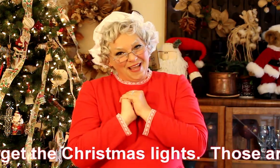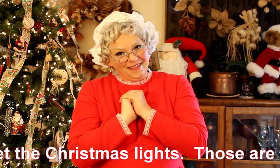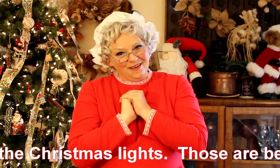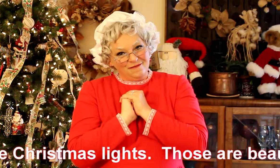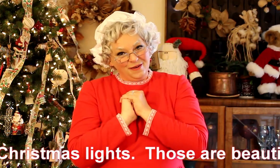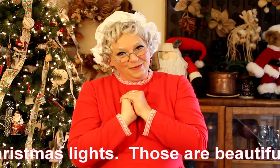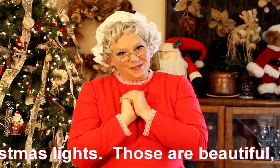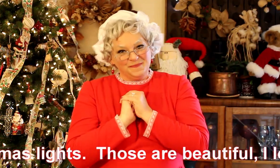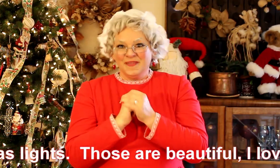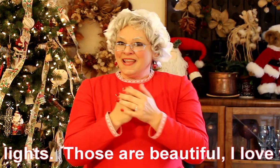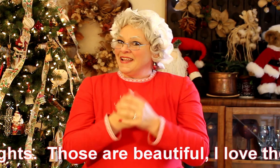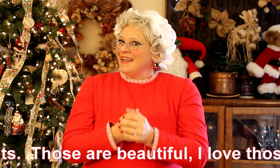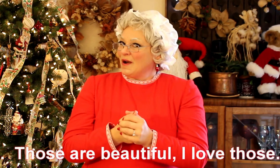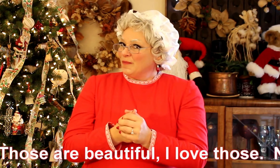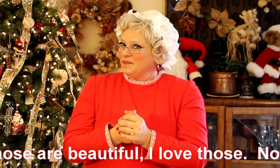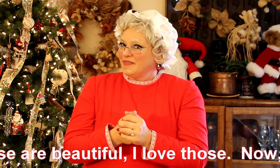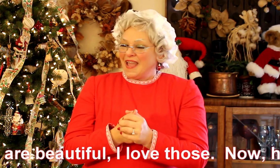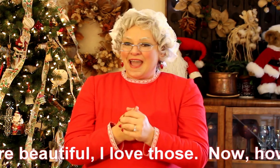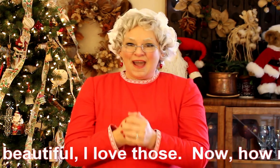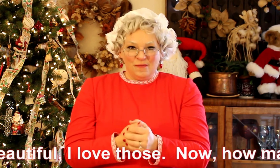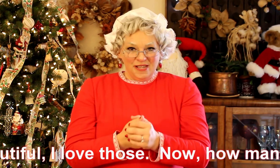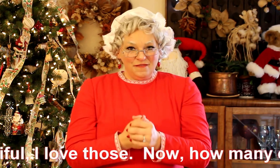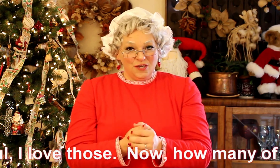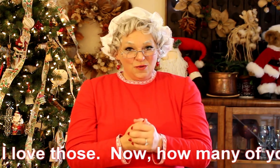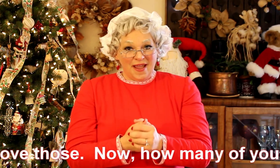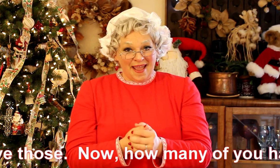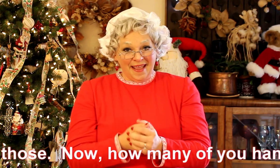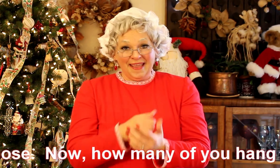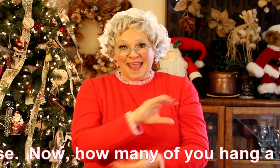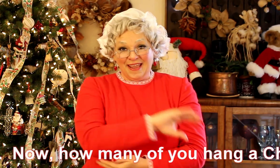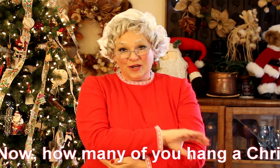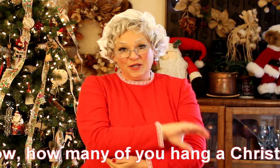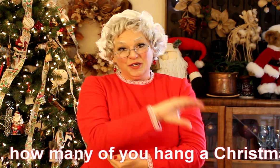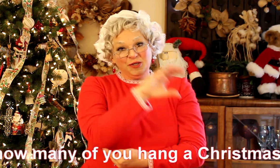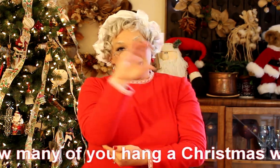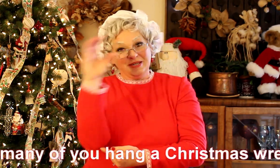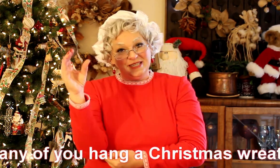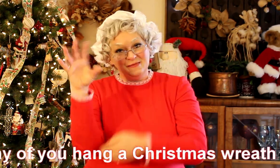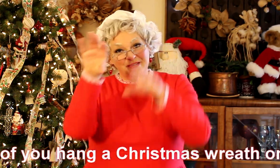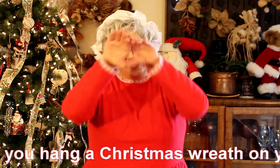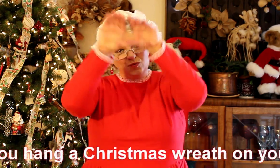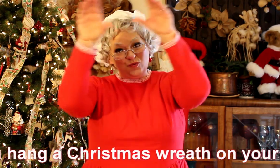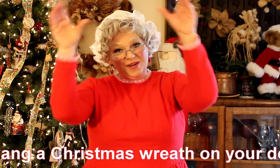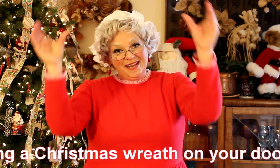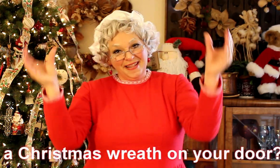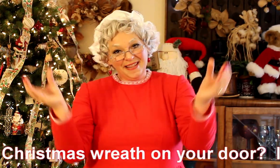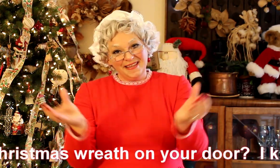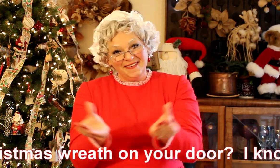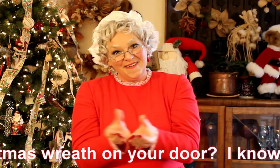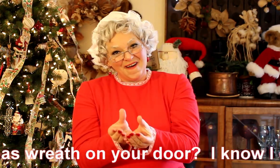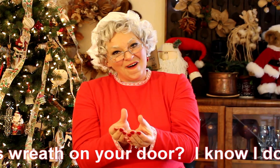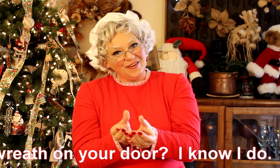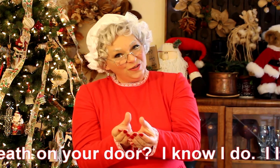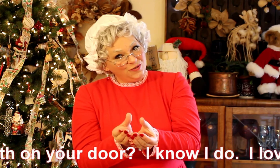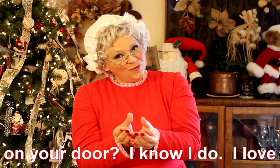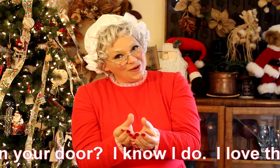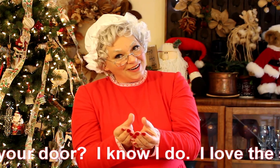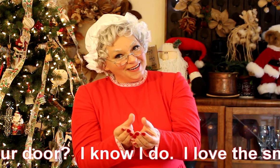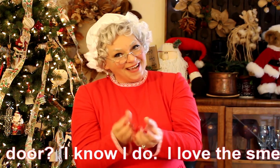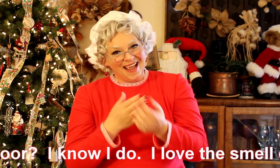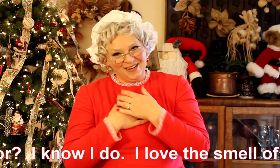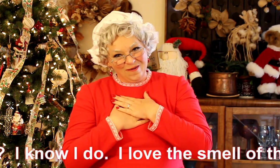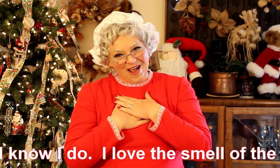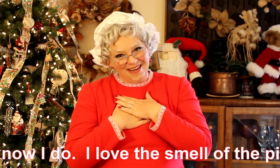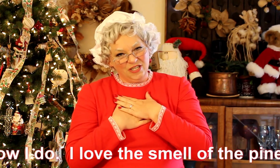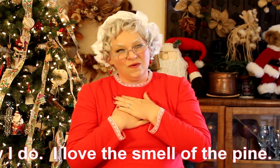I love those. Now, how many of you hang a Christmas wreath on your door? I know I do.